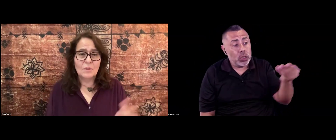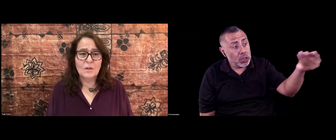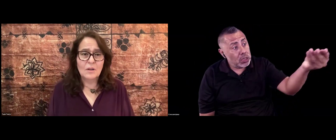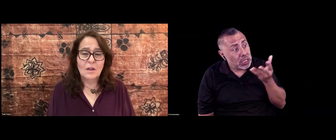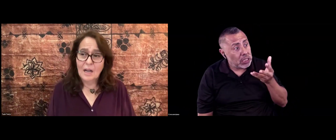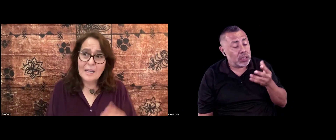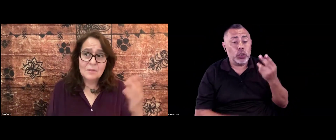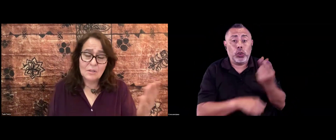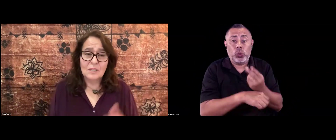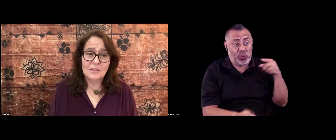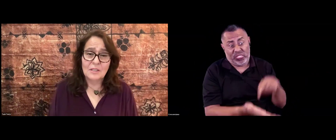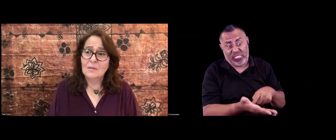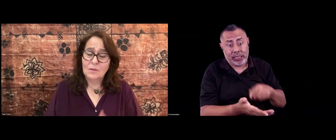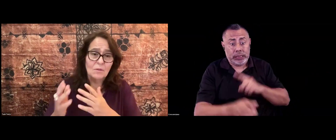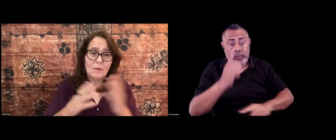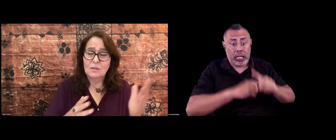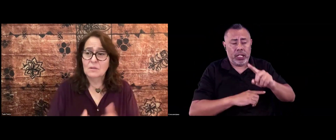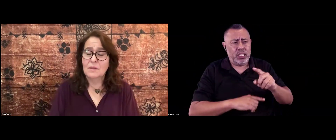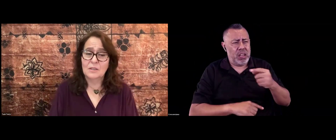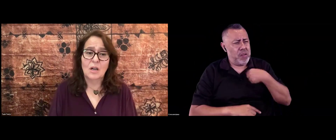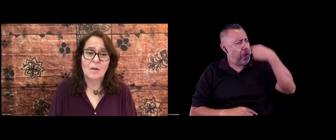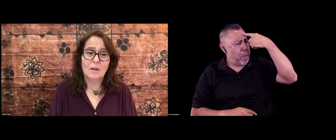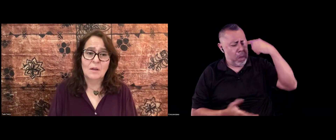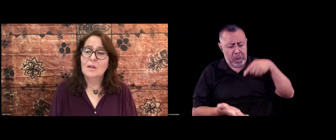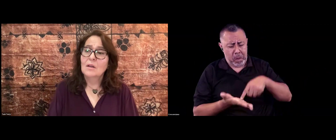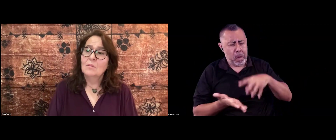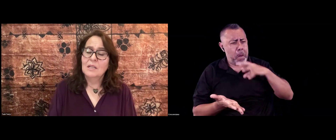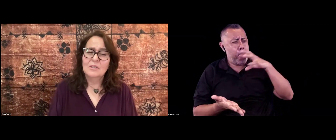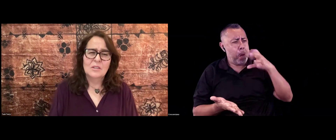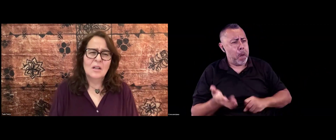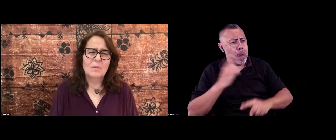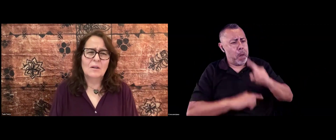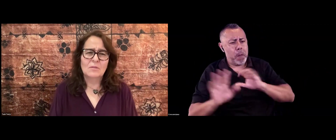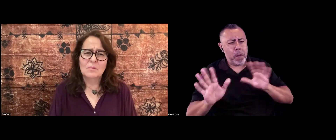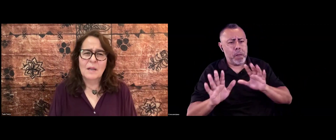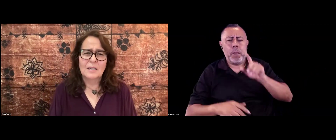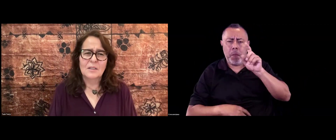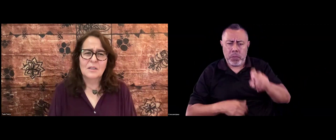As an interpreter, I have to use that sign for the remainder of that job. Because it's all about respect.